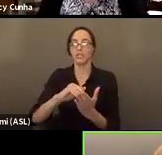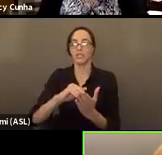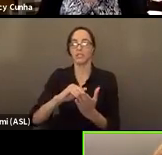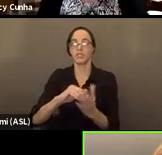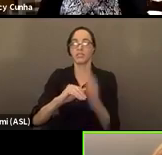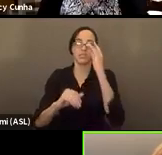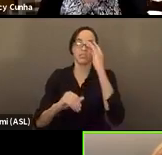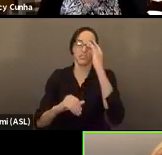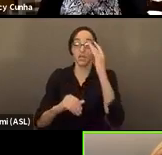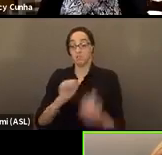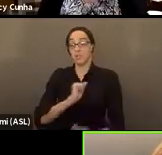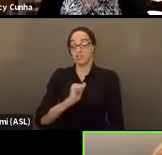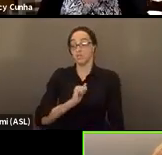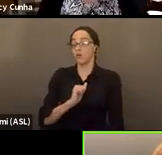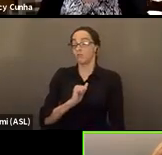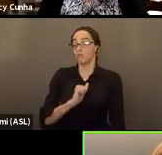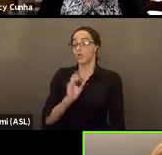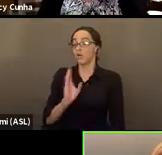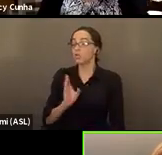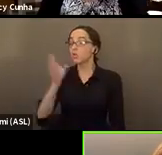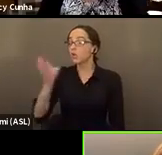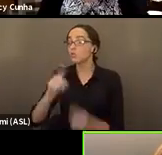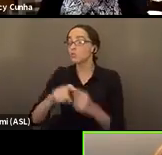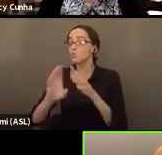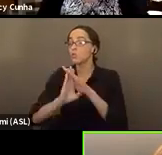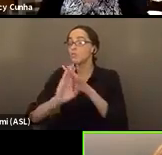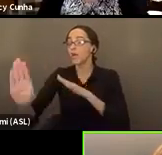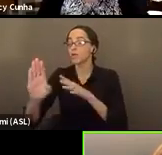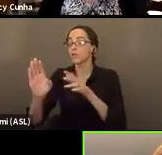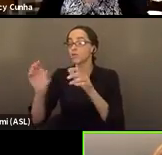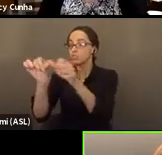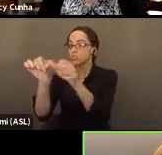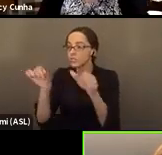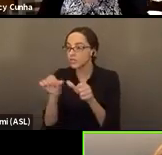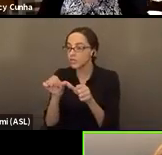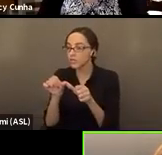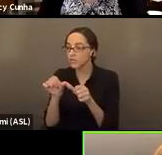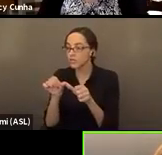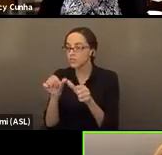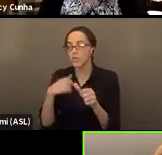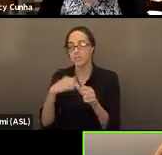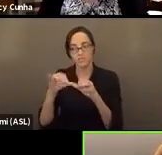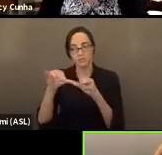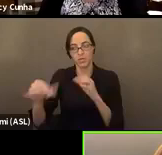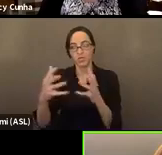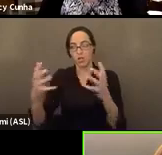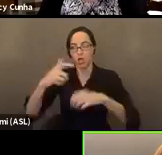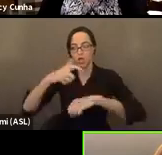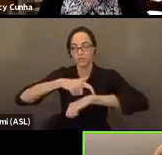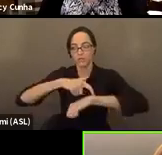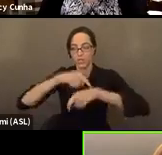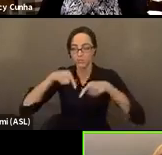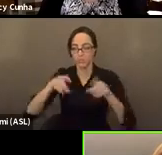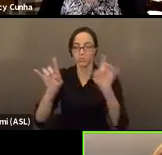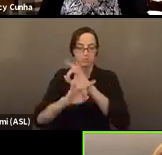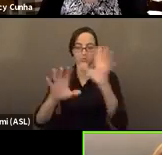spend most of my time there during these crises because i think that that's a a best way for me